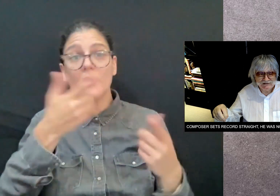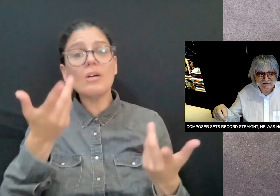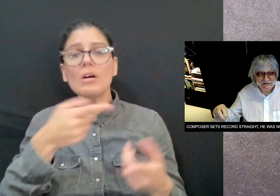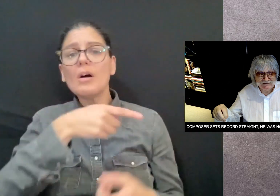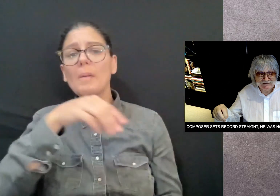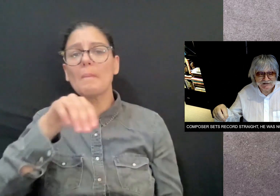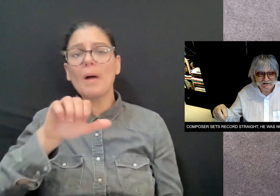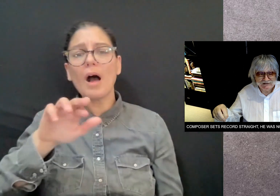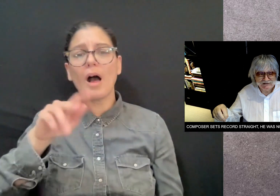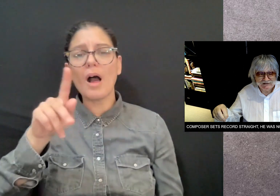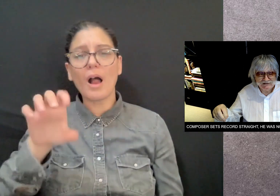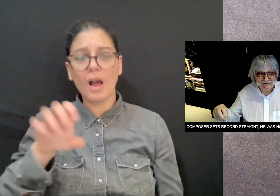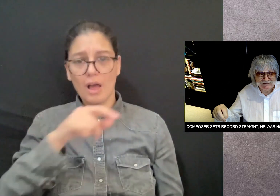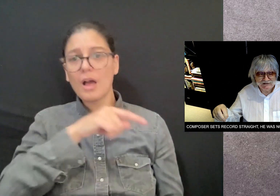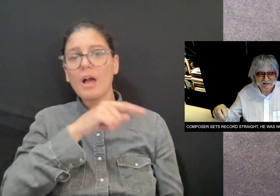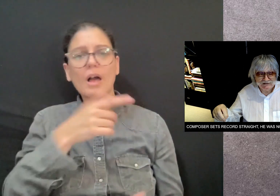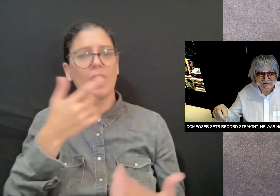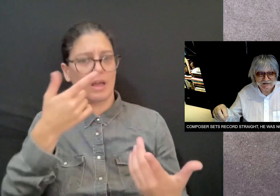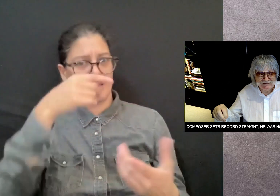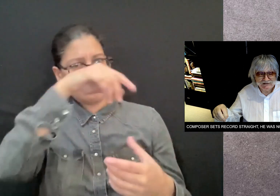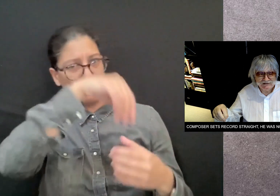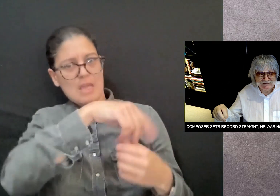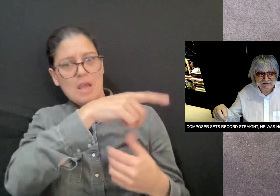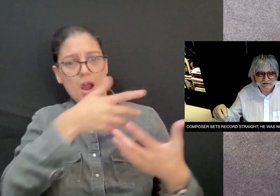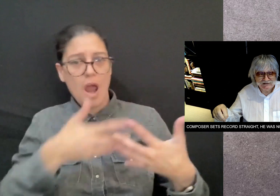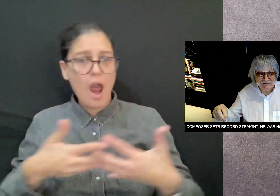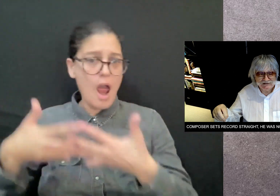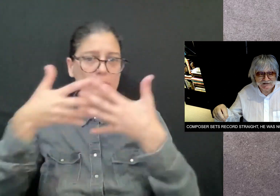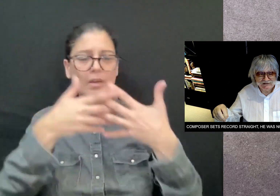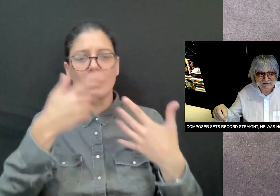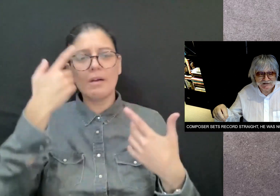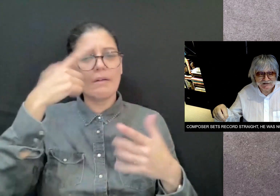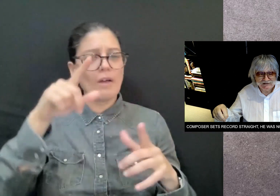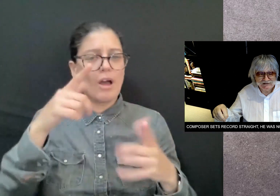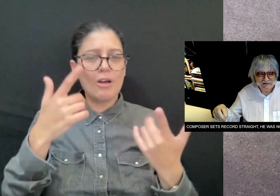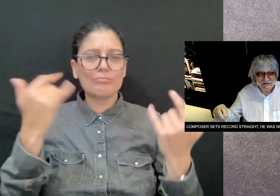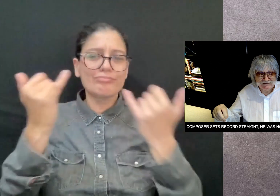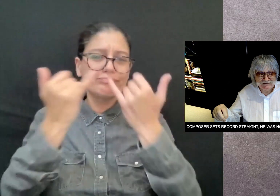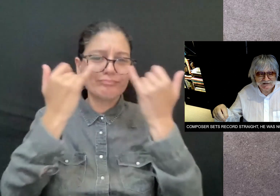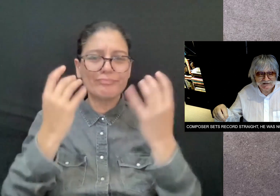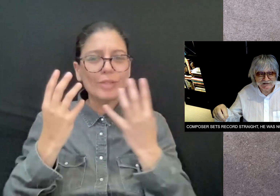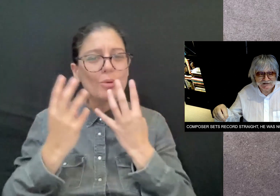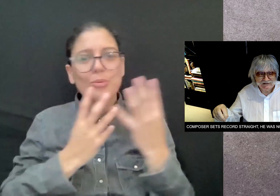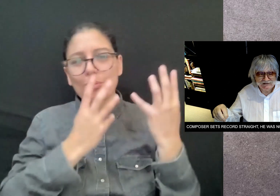during the coronation Markle was in the United States celebrating her son Prince Archie's